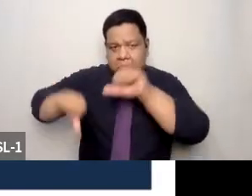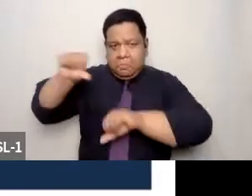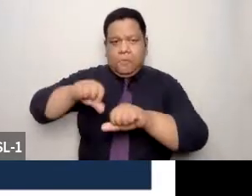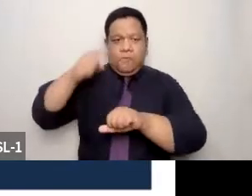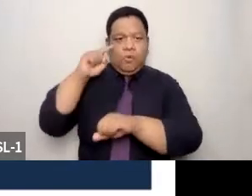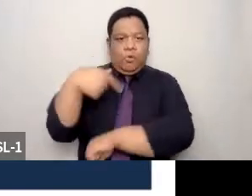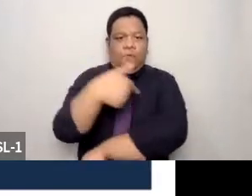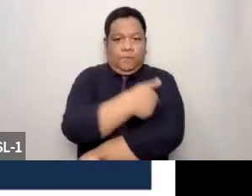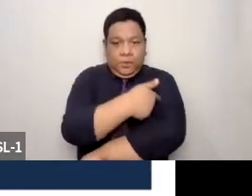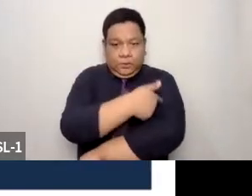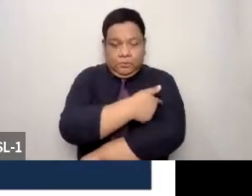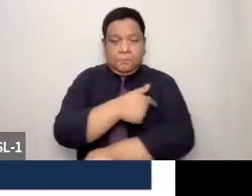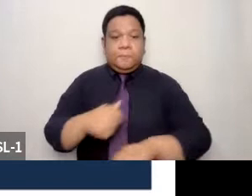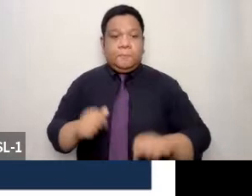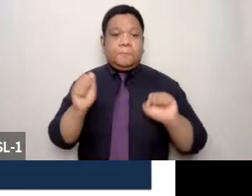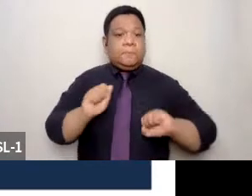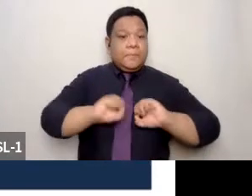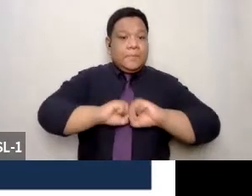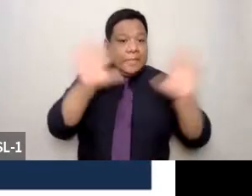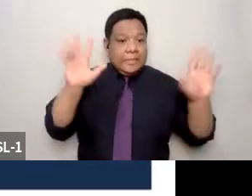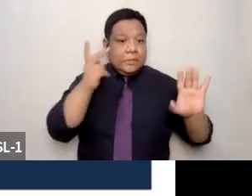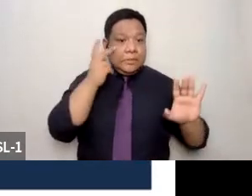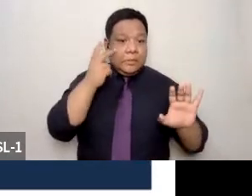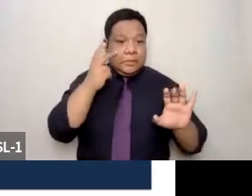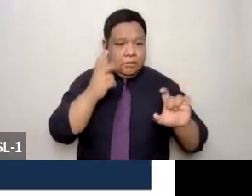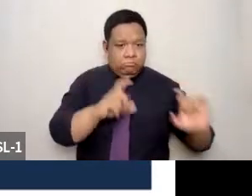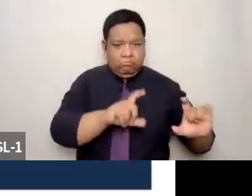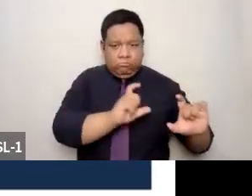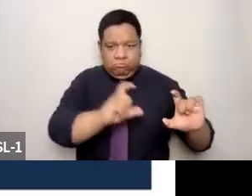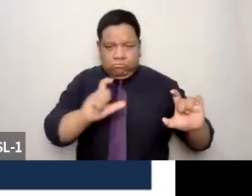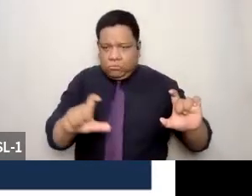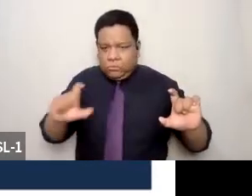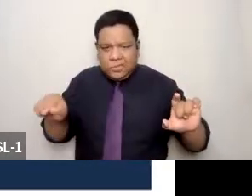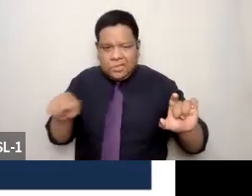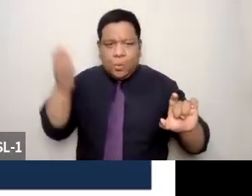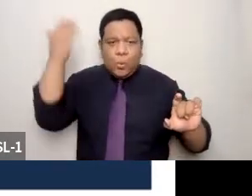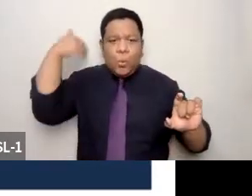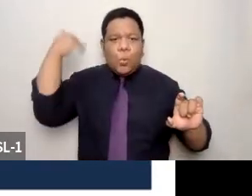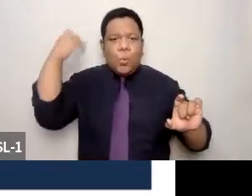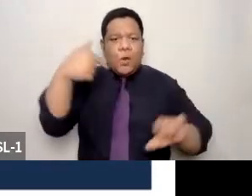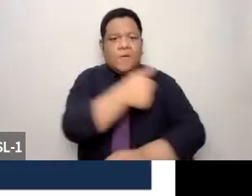You can see here, I placed below the old vaccines that are available.